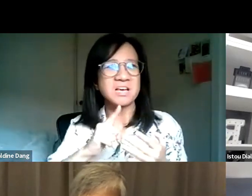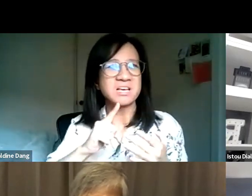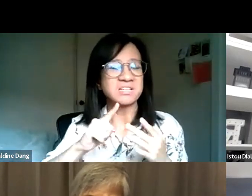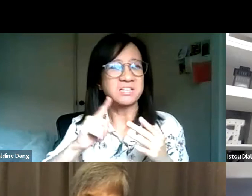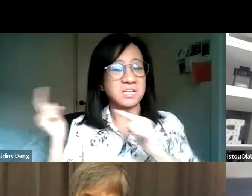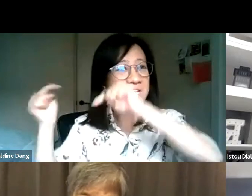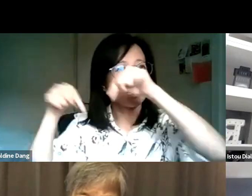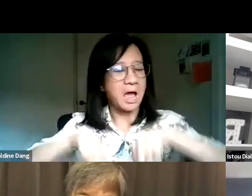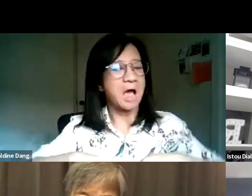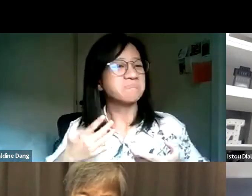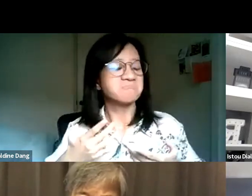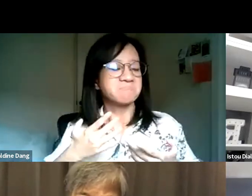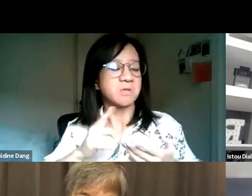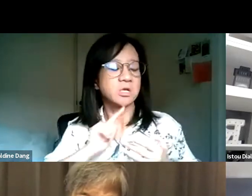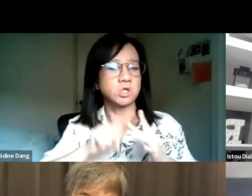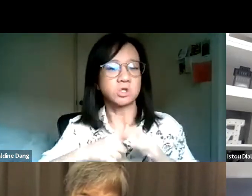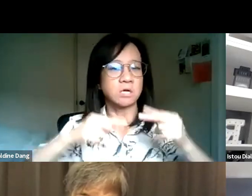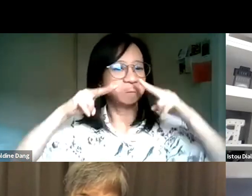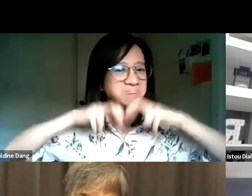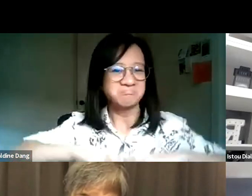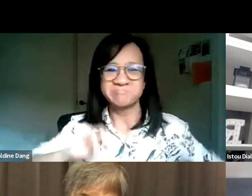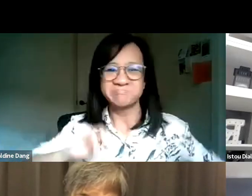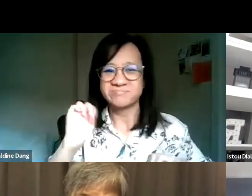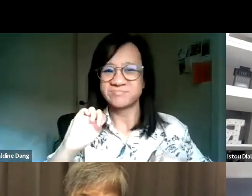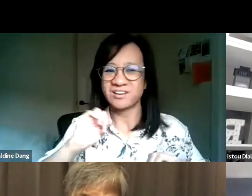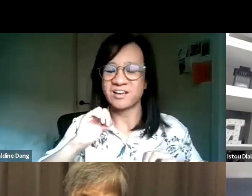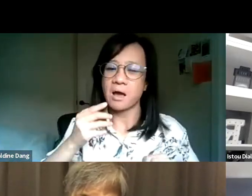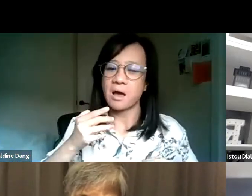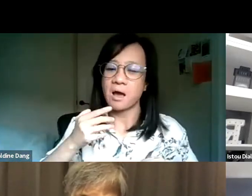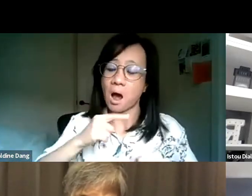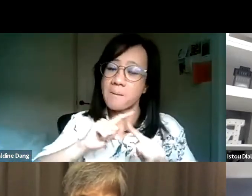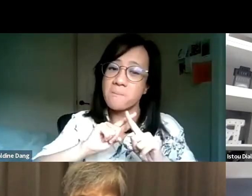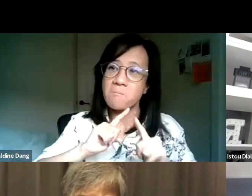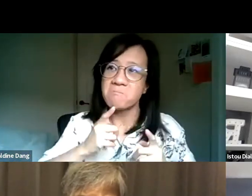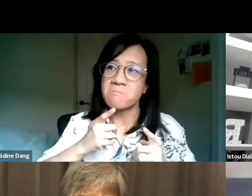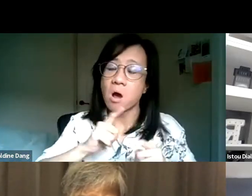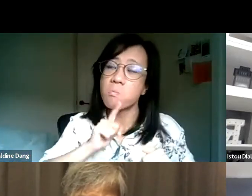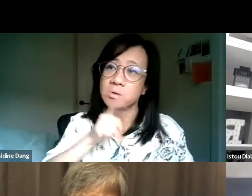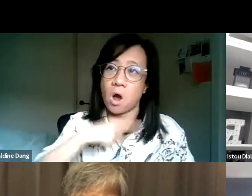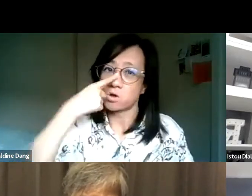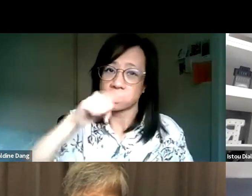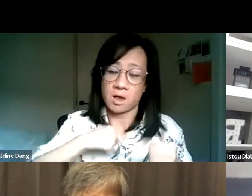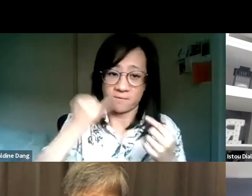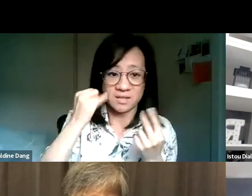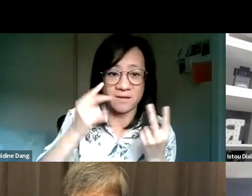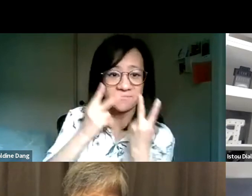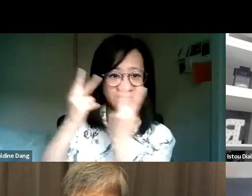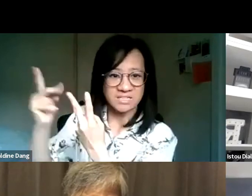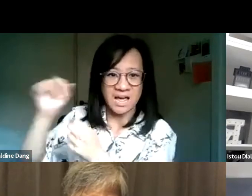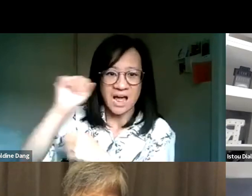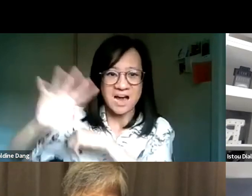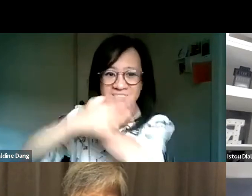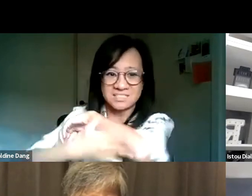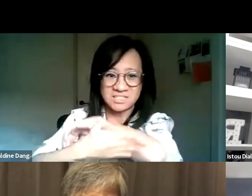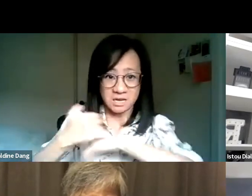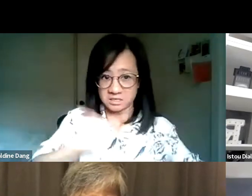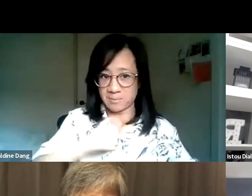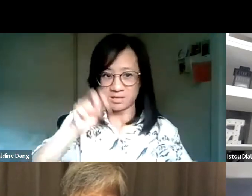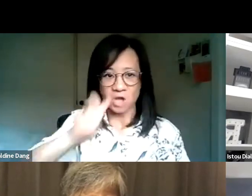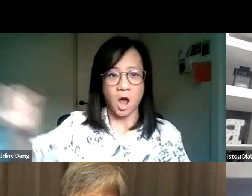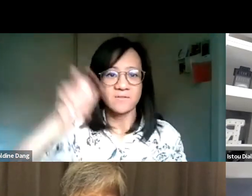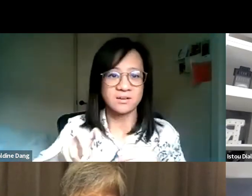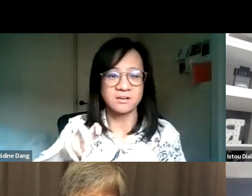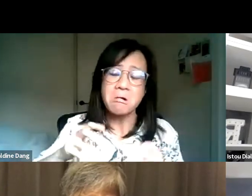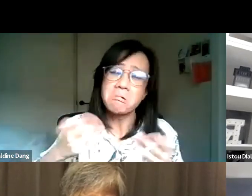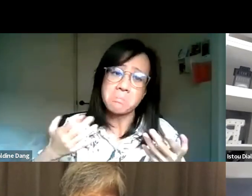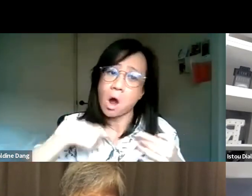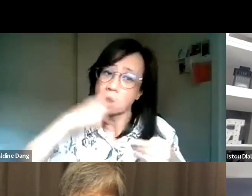having done all that self reflection, I didn't have the need as much to reflect, because